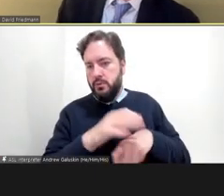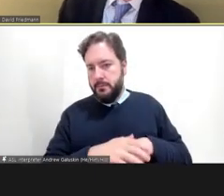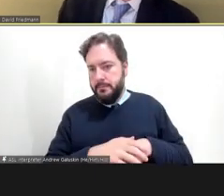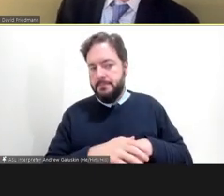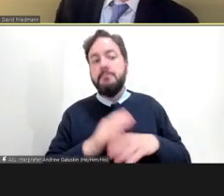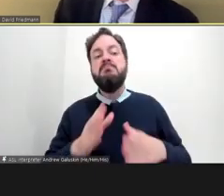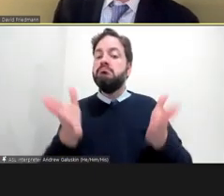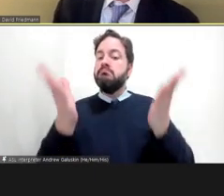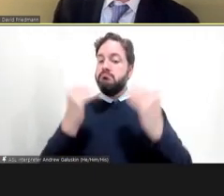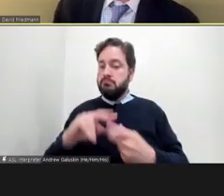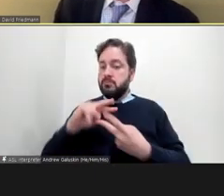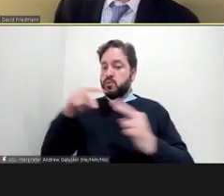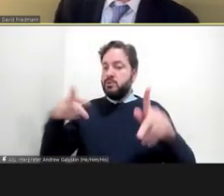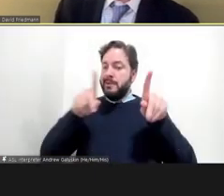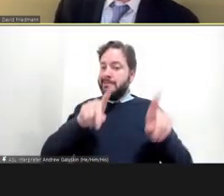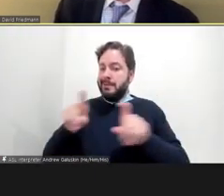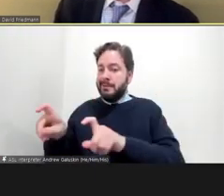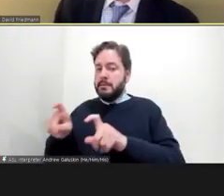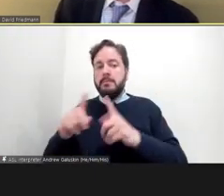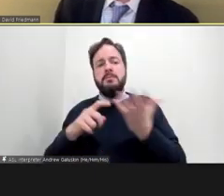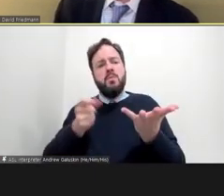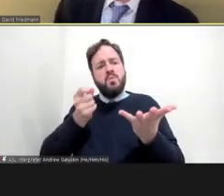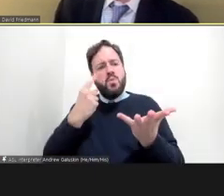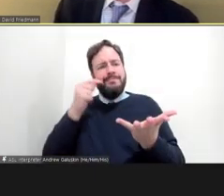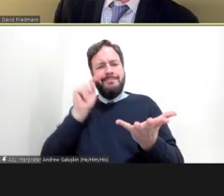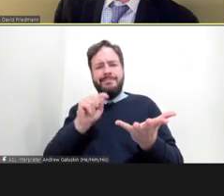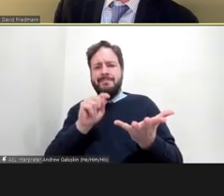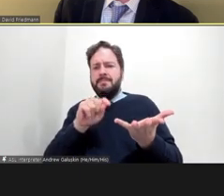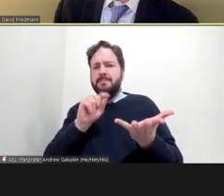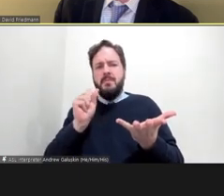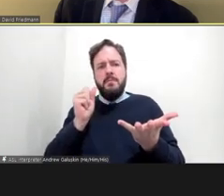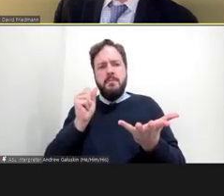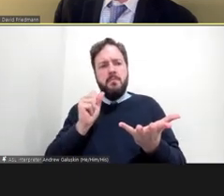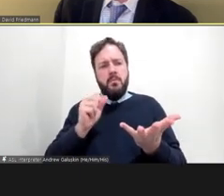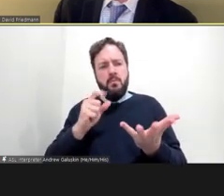talk about genetic testing. So it's important to understand that there is just increasing numbers